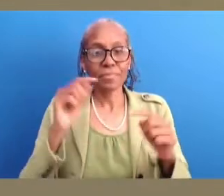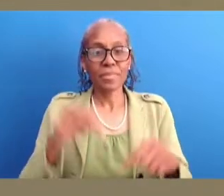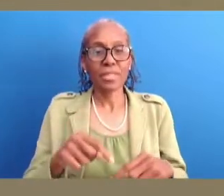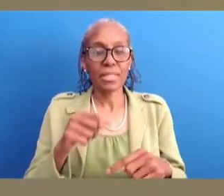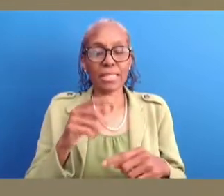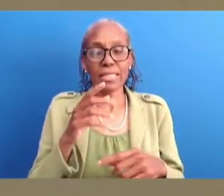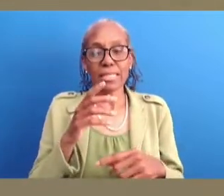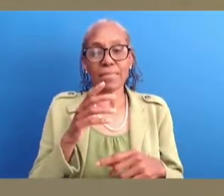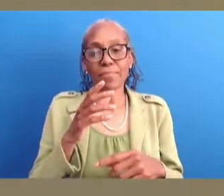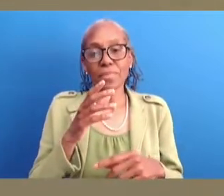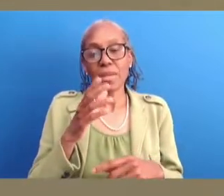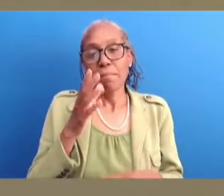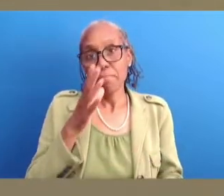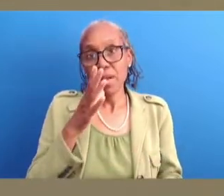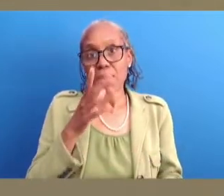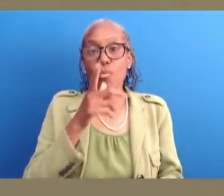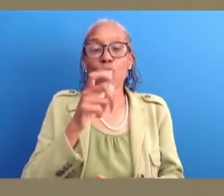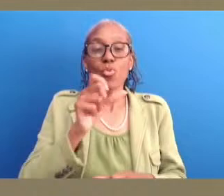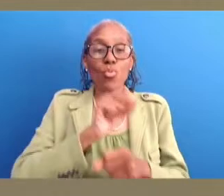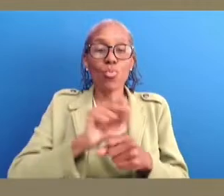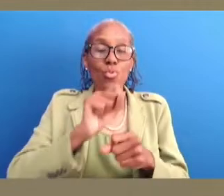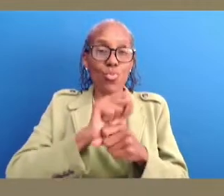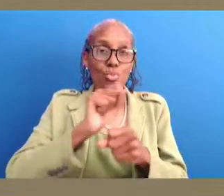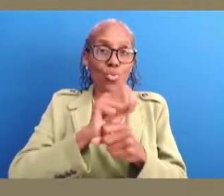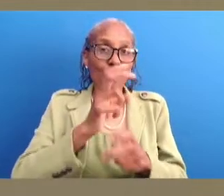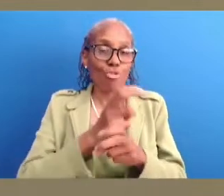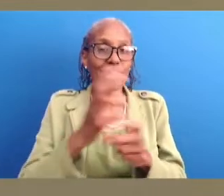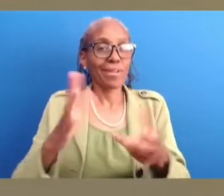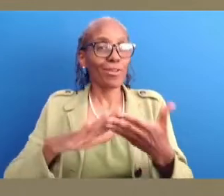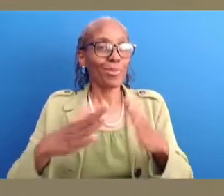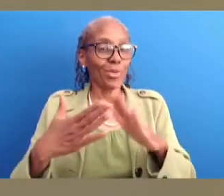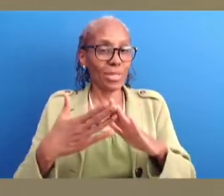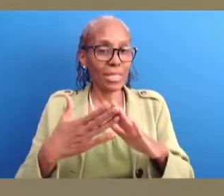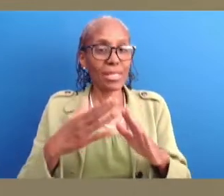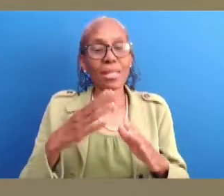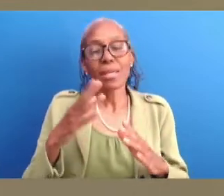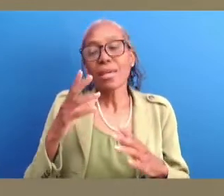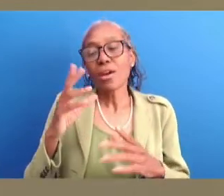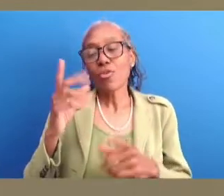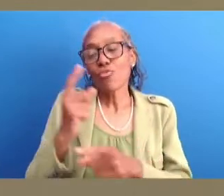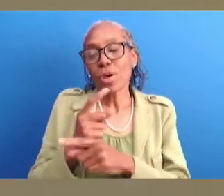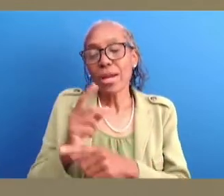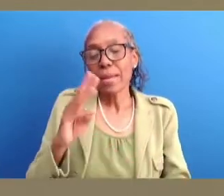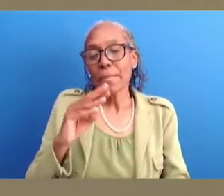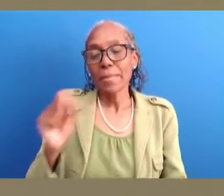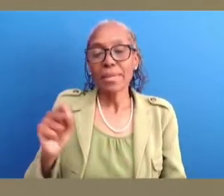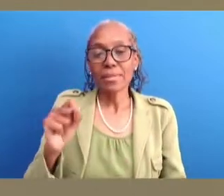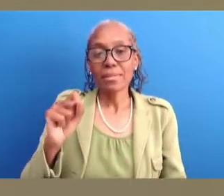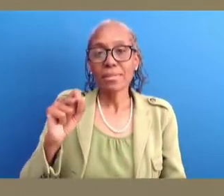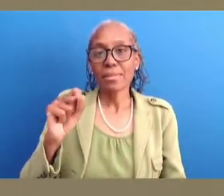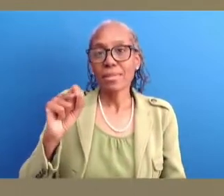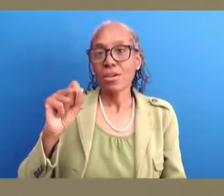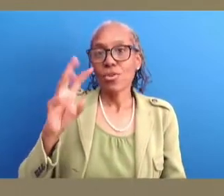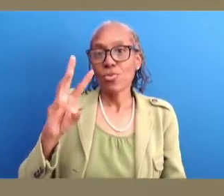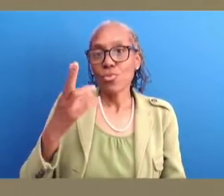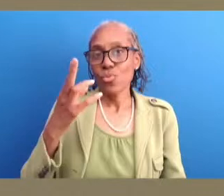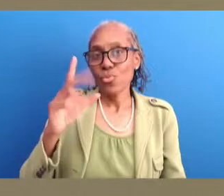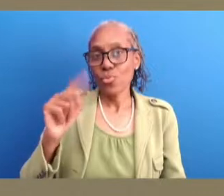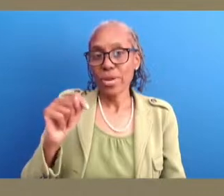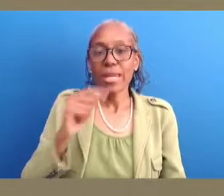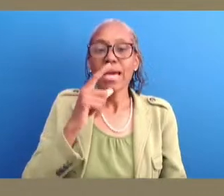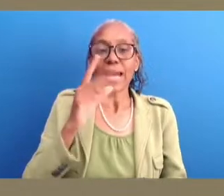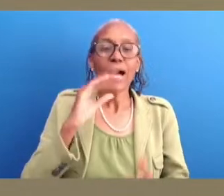WERE GRATEFUL AND I'LL NEVER